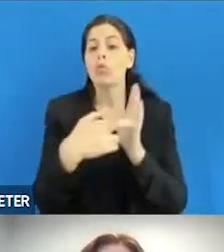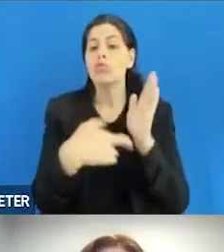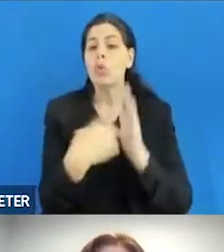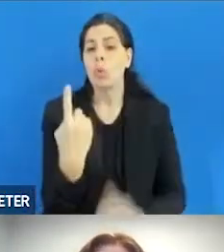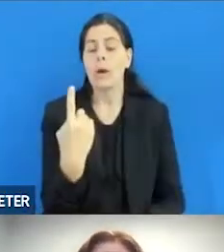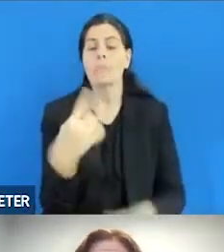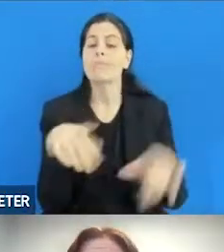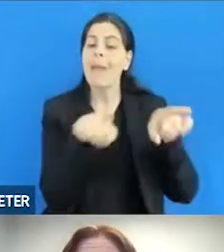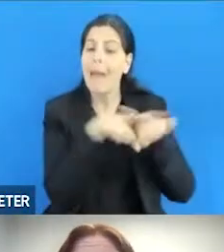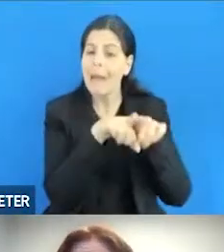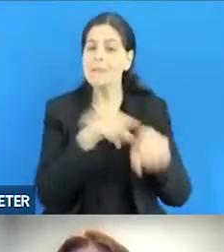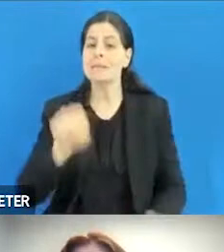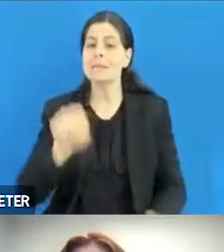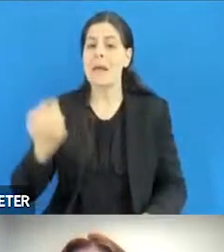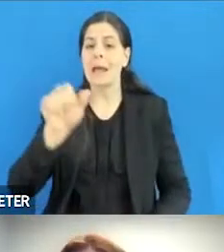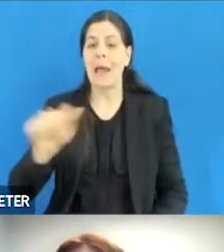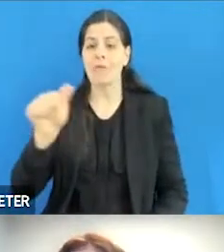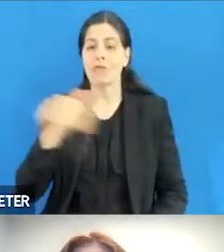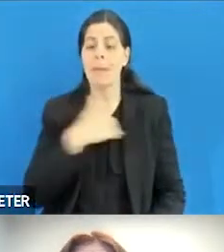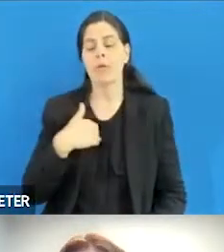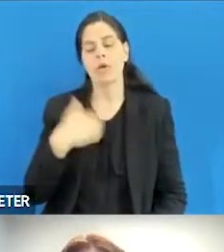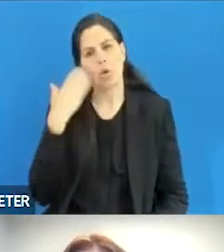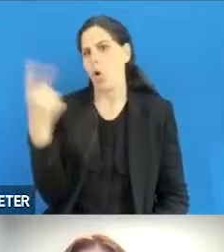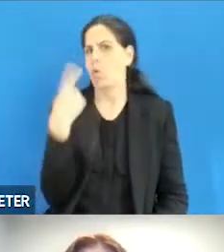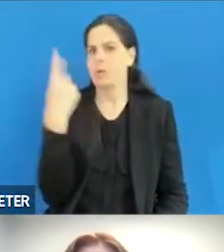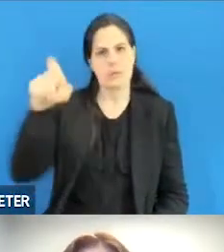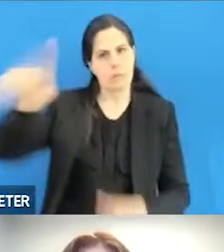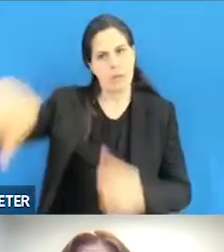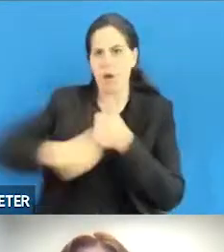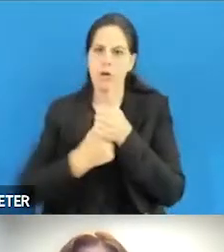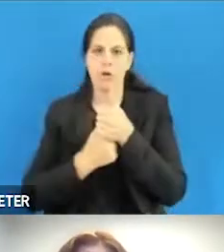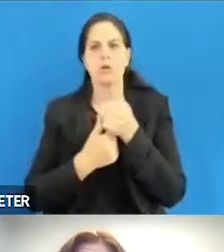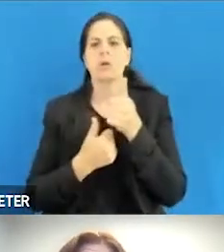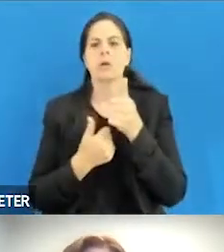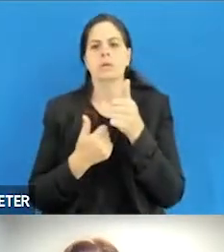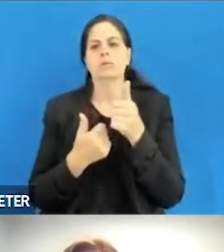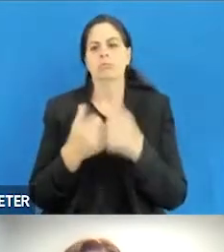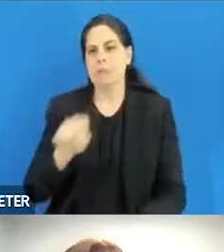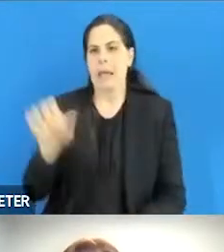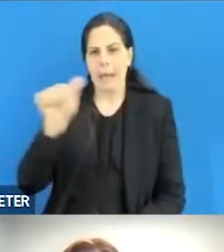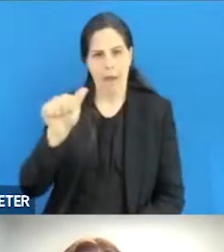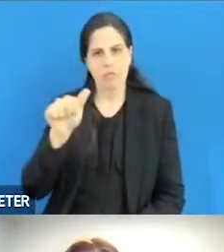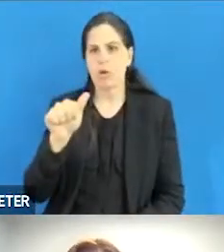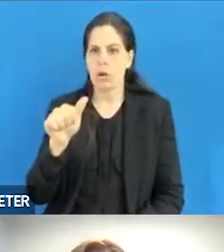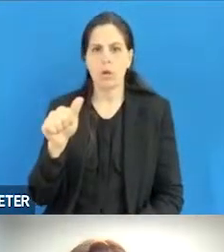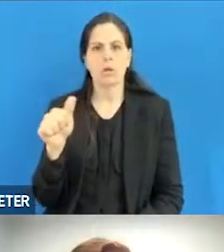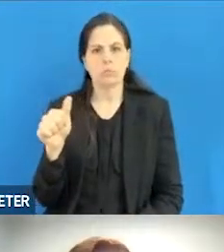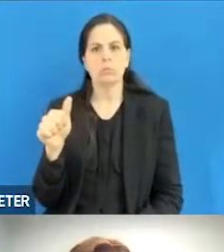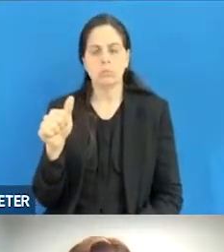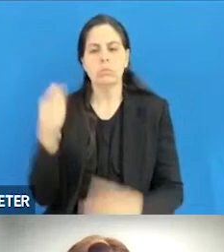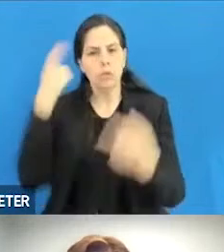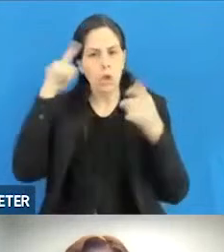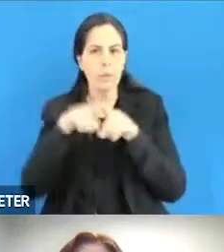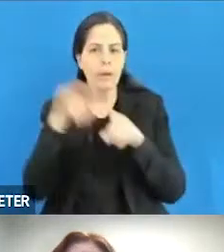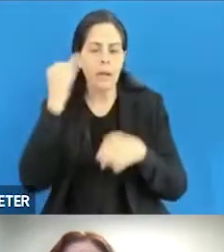you know that you should always be covered under a SAG-AFTRA contract when you're creating content in front of a camera or behind a microphone.